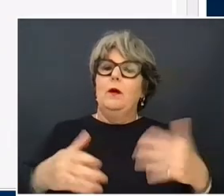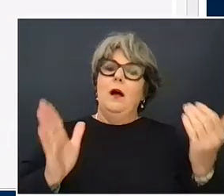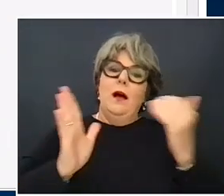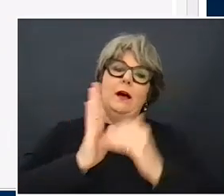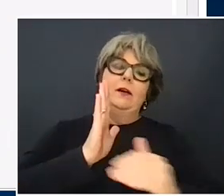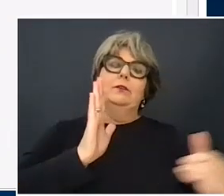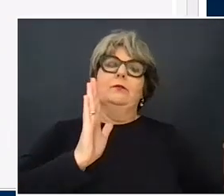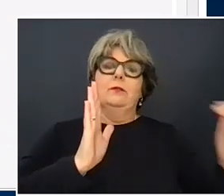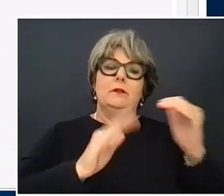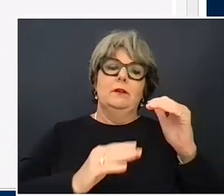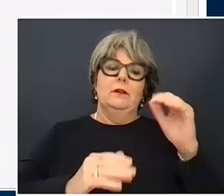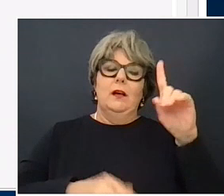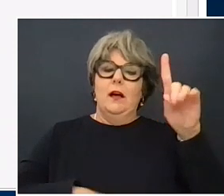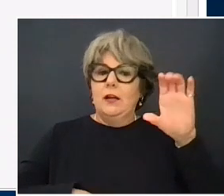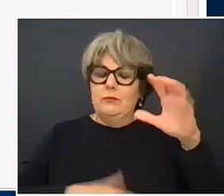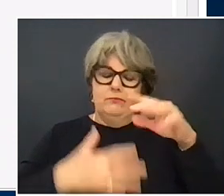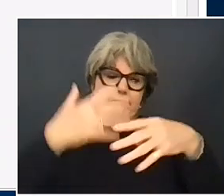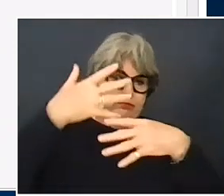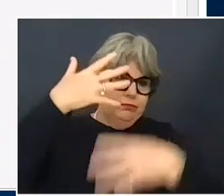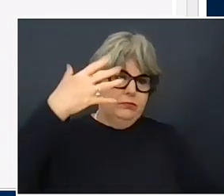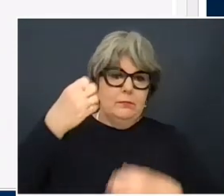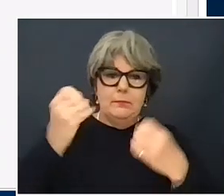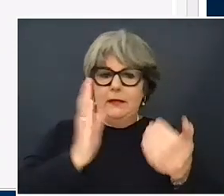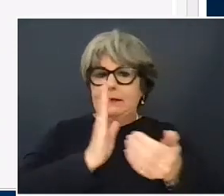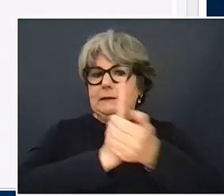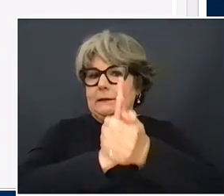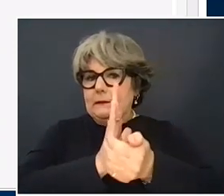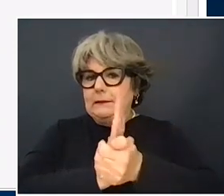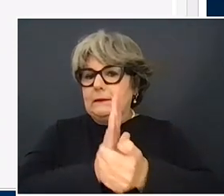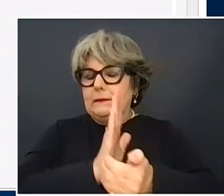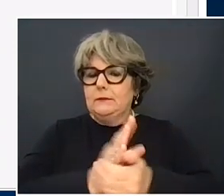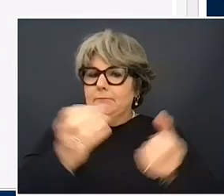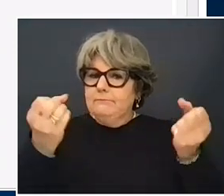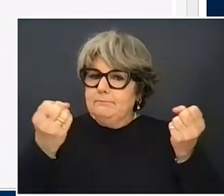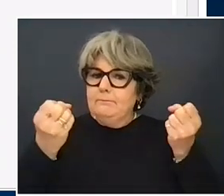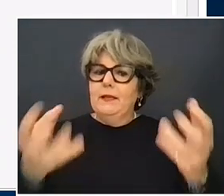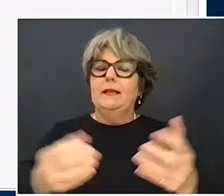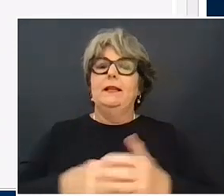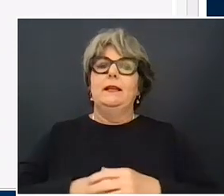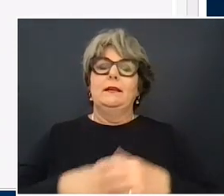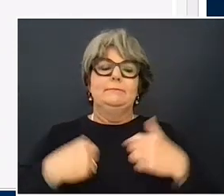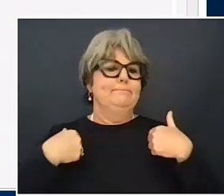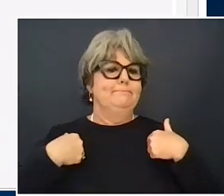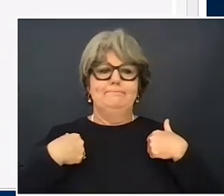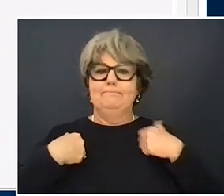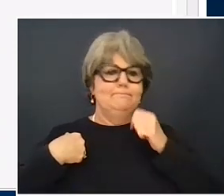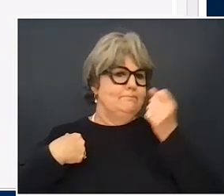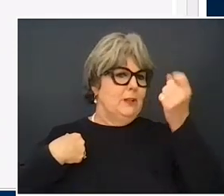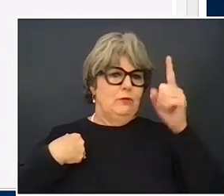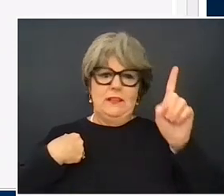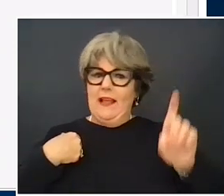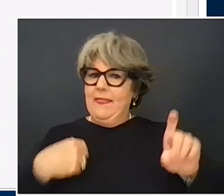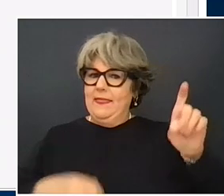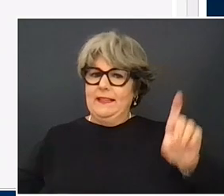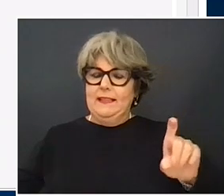attachments. I just don't- I'm- I don't see the need for this. This is something kind of out of the blue